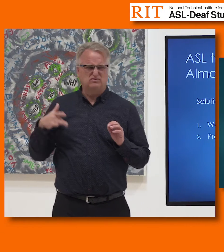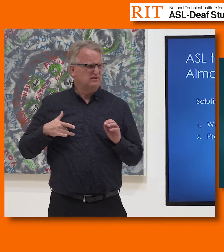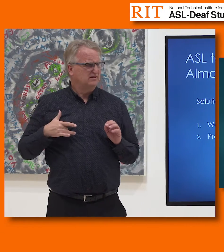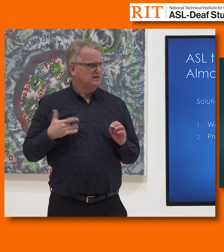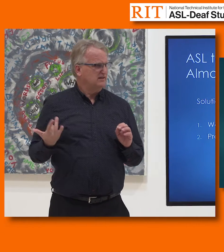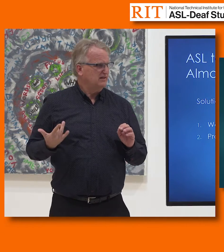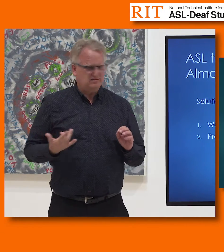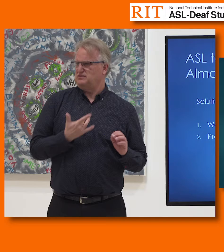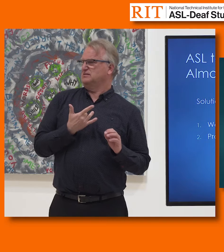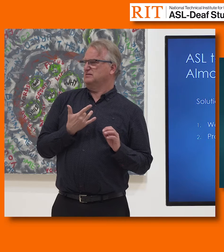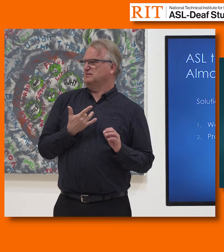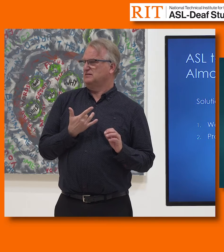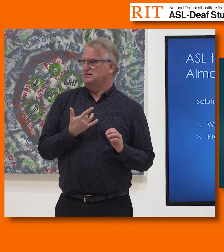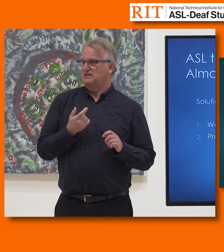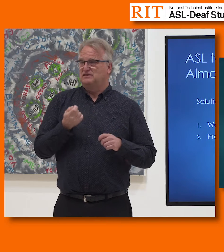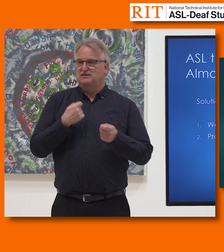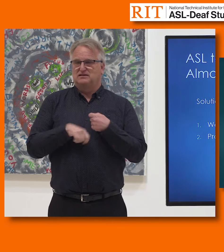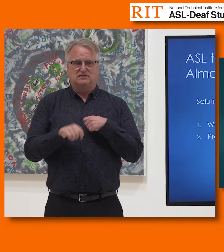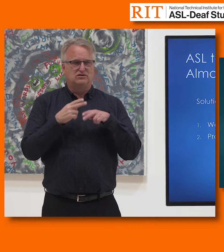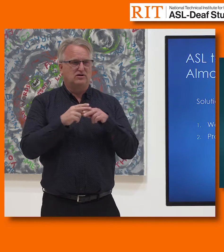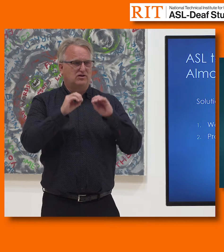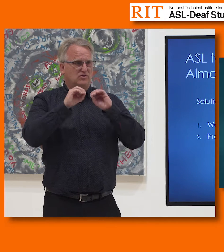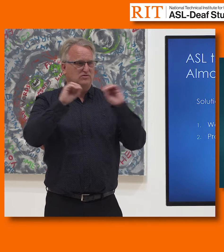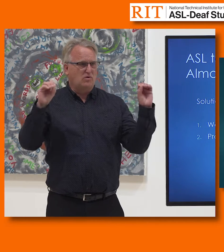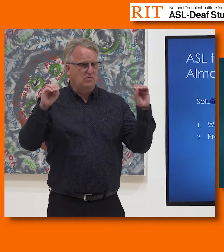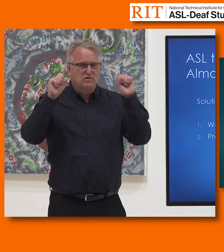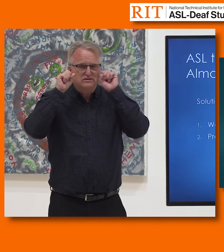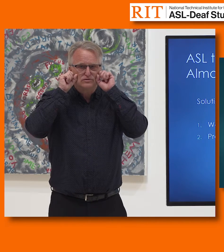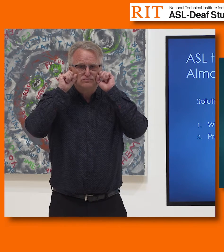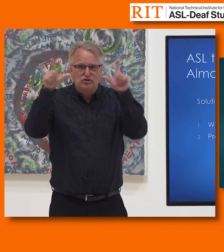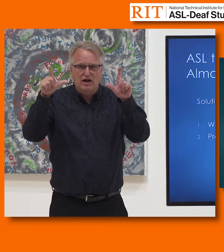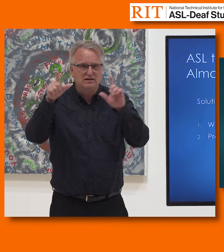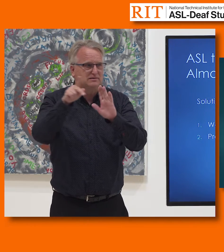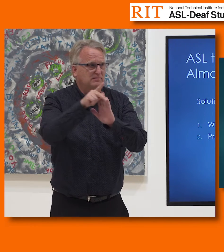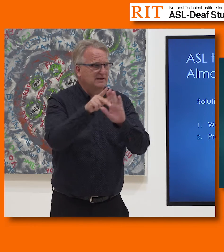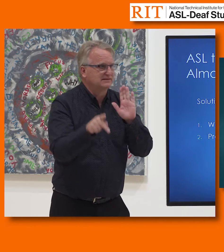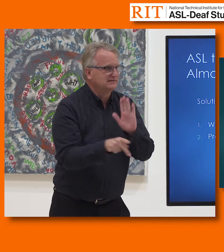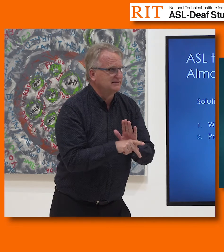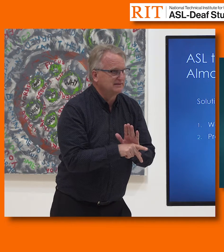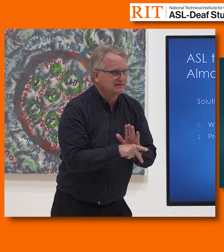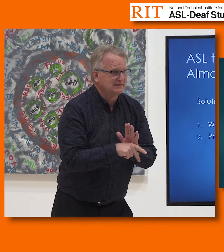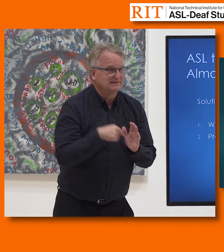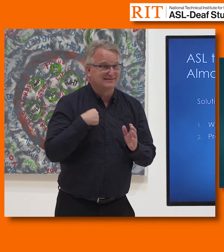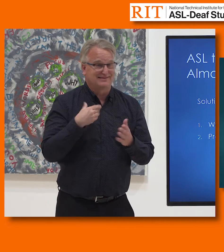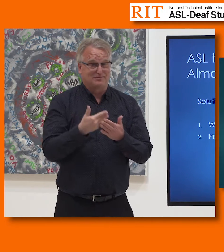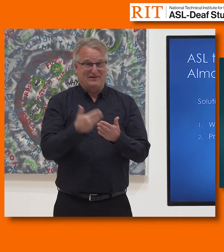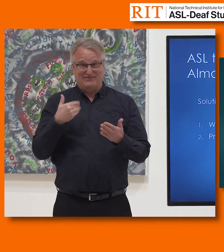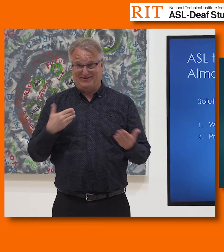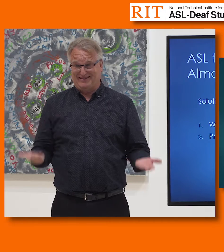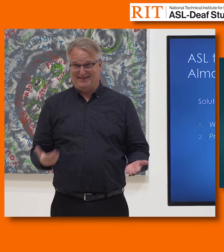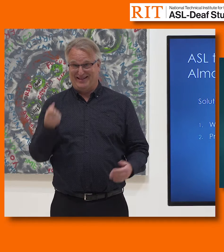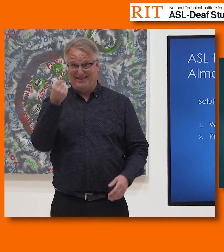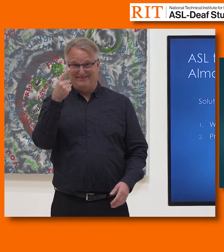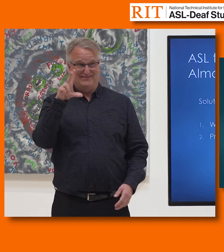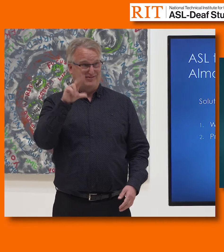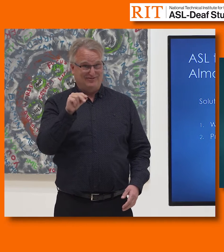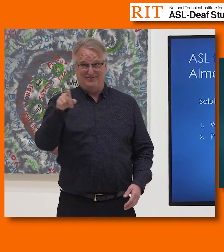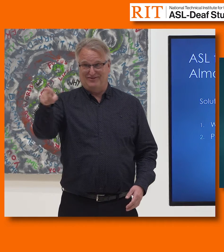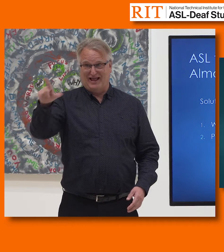And if I don't introduce this person as such, then the interpreter can be taken aback when my designated ally may speak up.